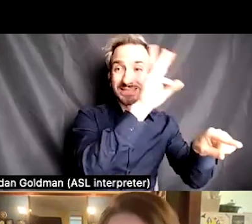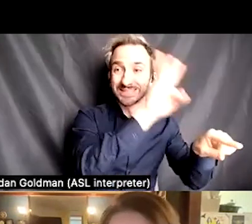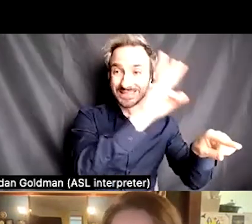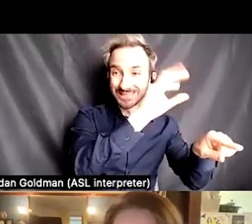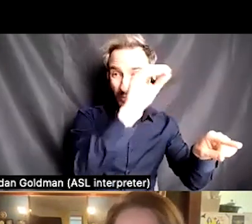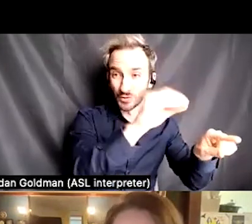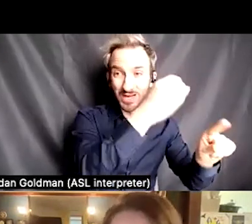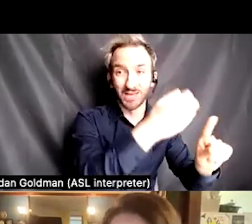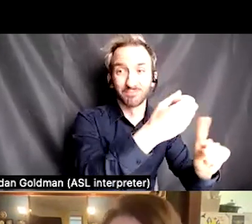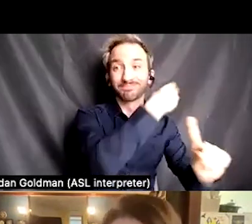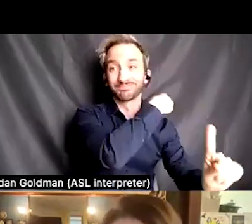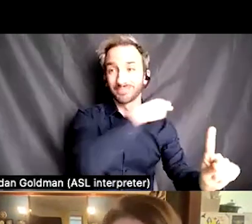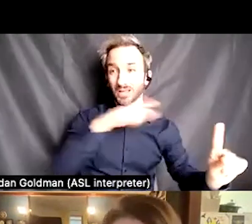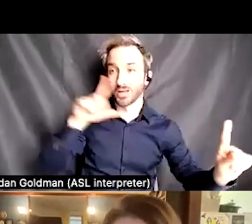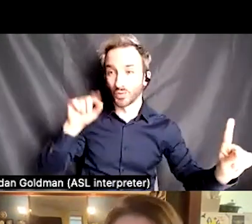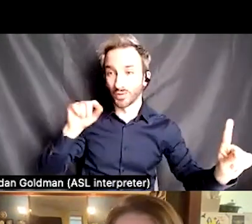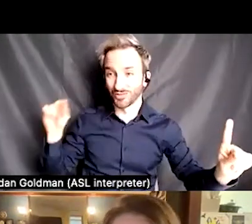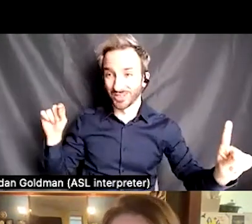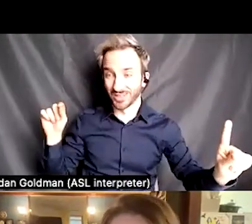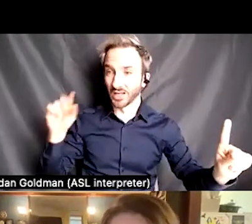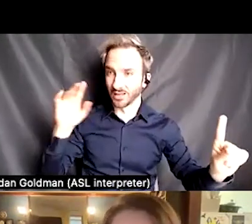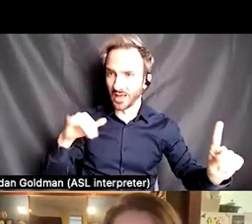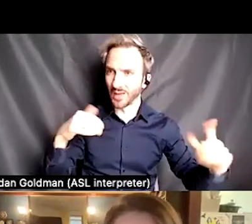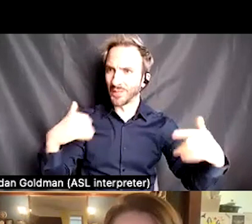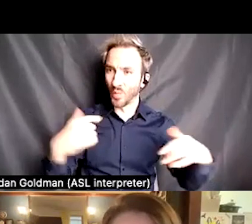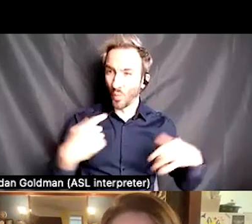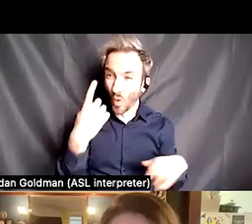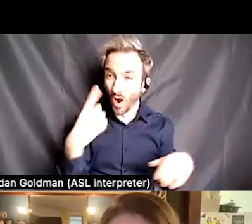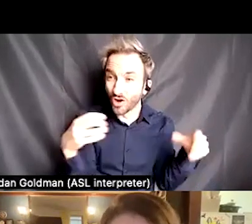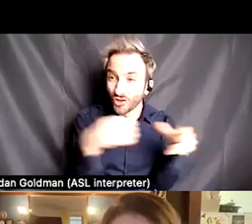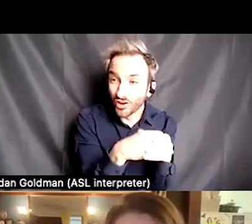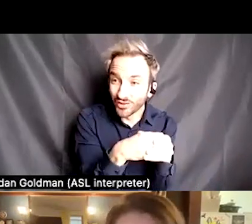novels. That's incredibly significant for a category that is always on the rise.